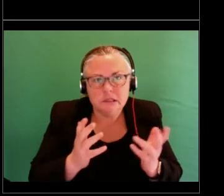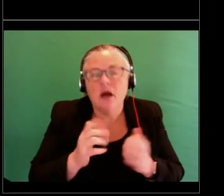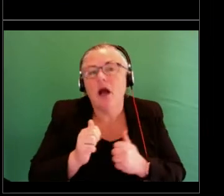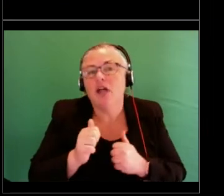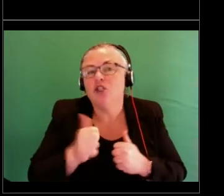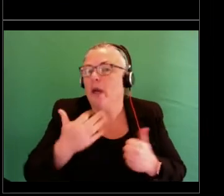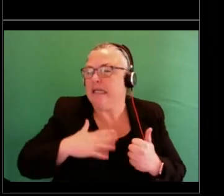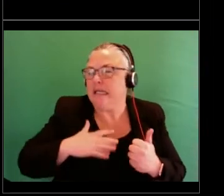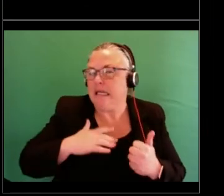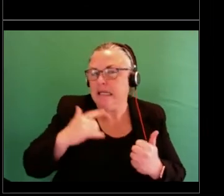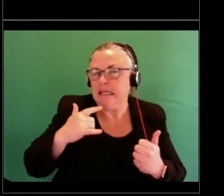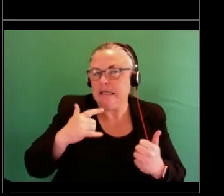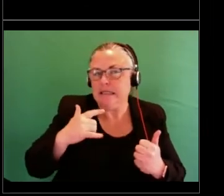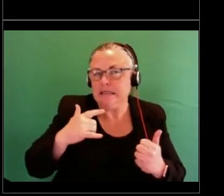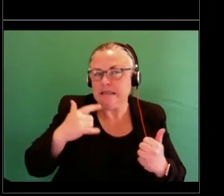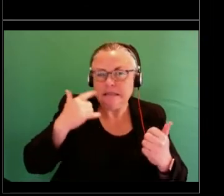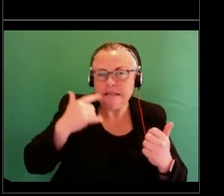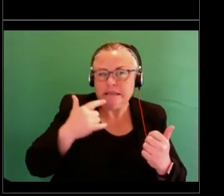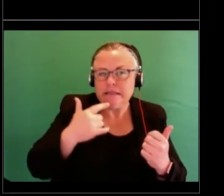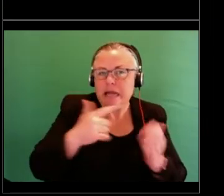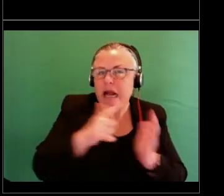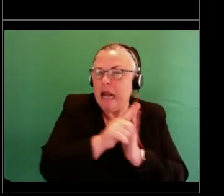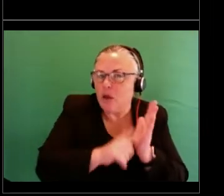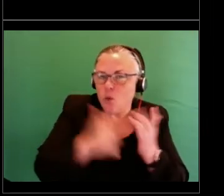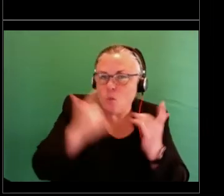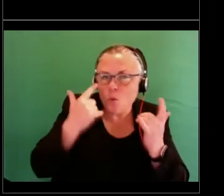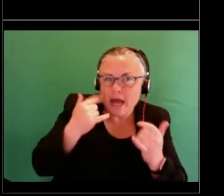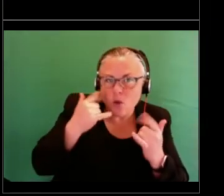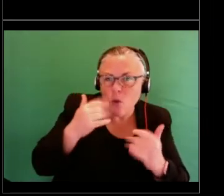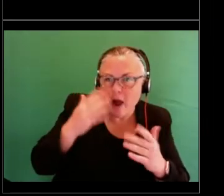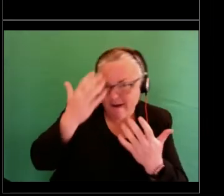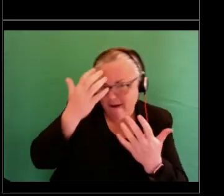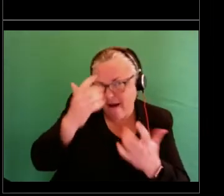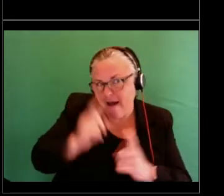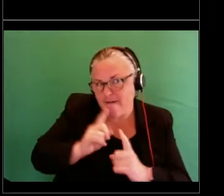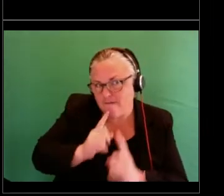It depends on local.